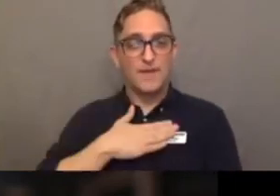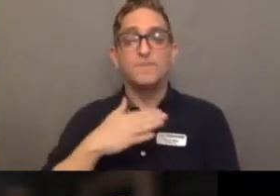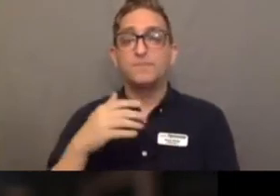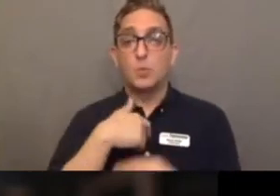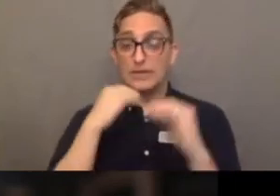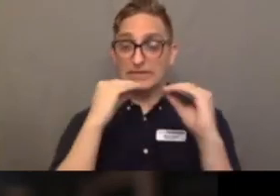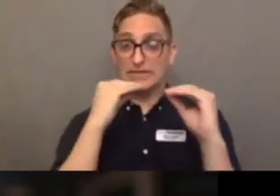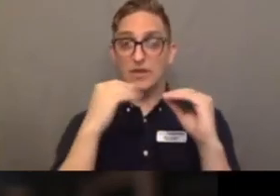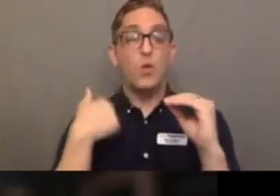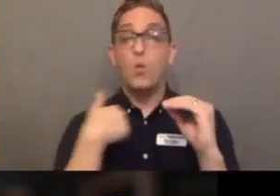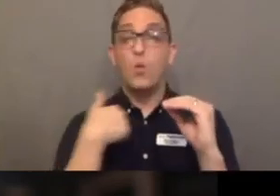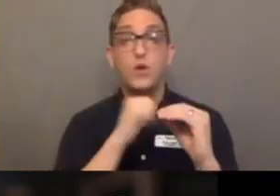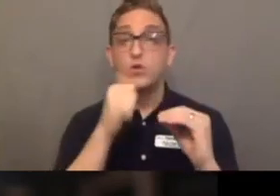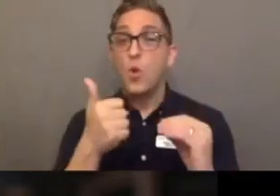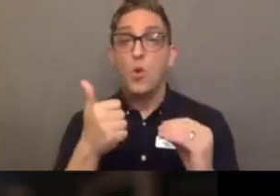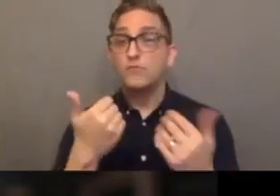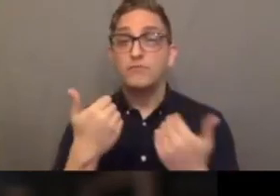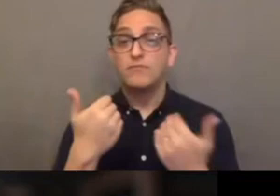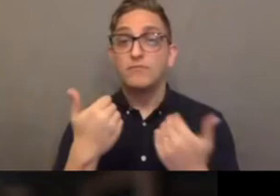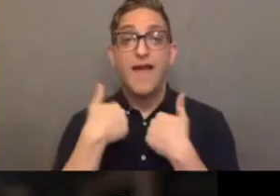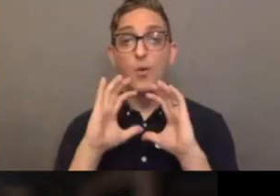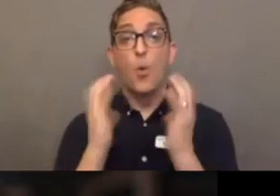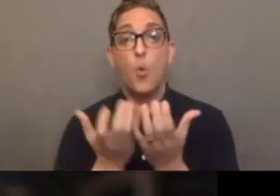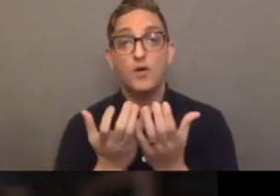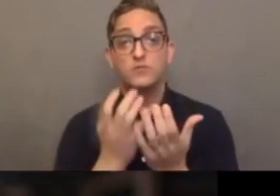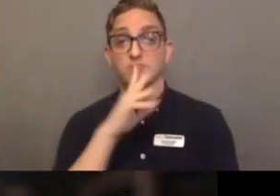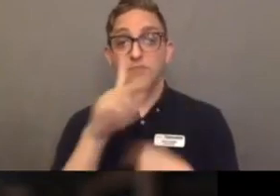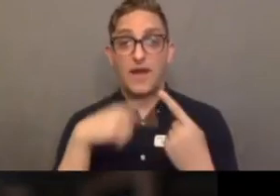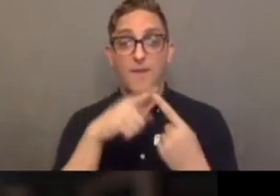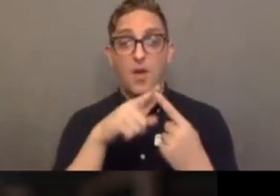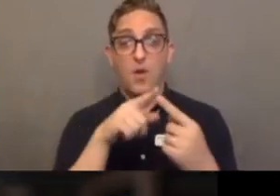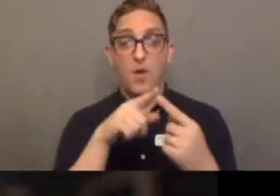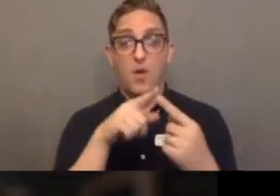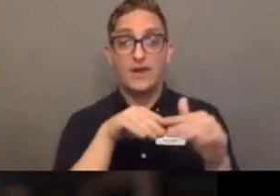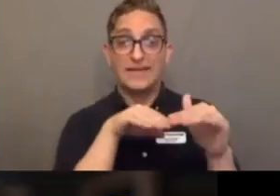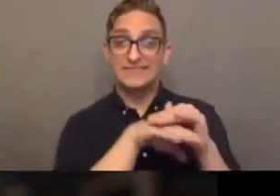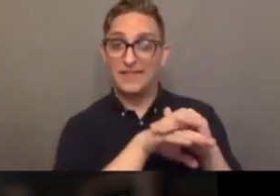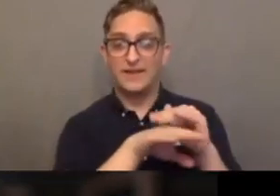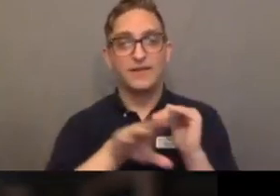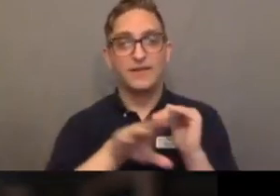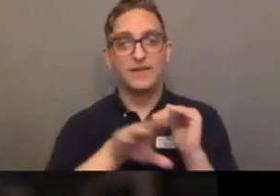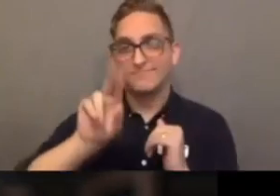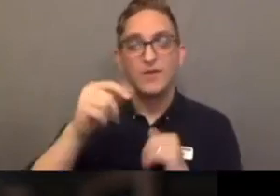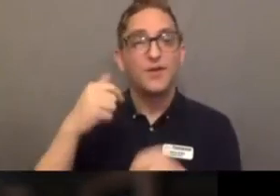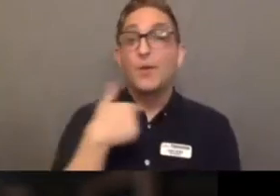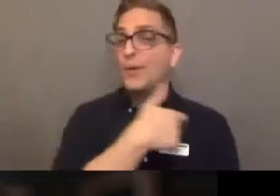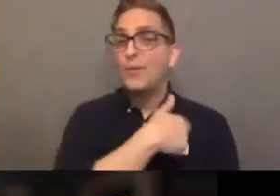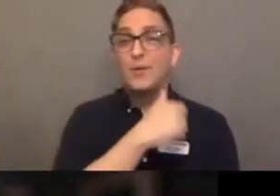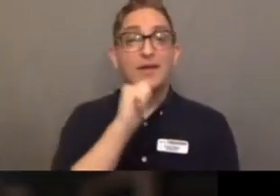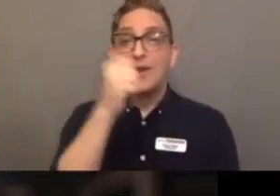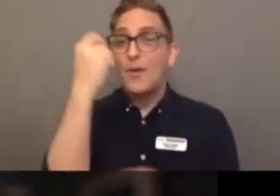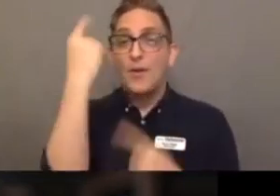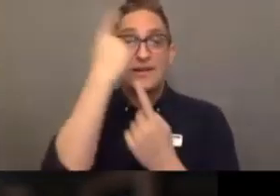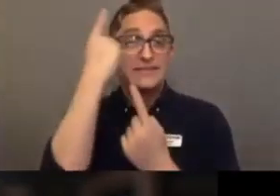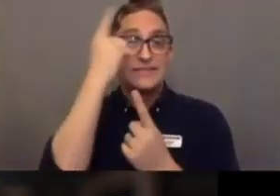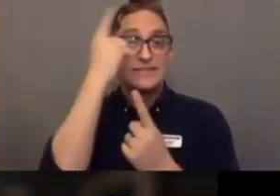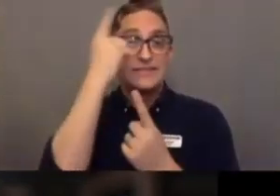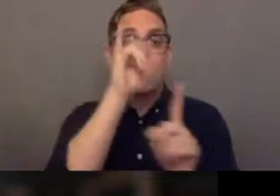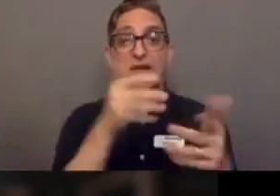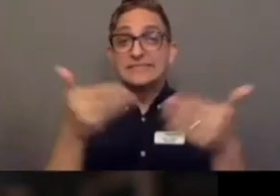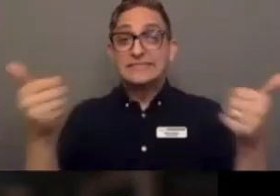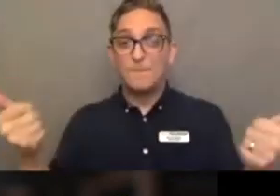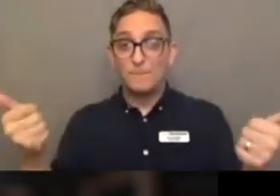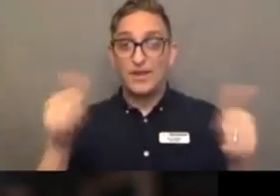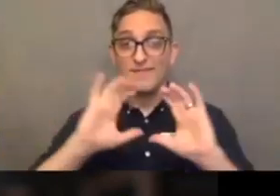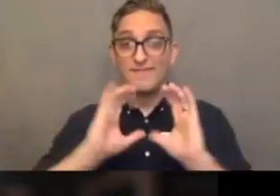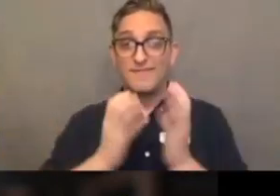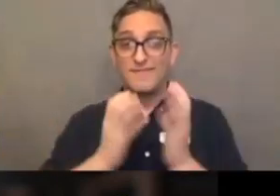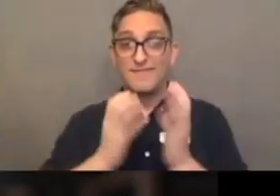because we don't see accessibility as being a separate aspect. Something that is detached